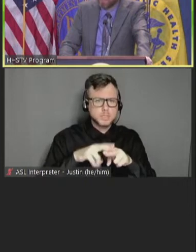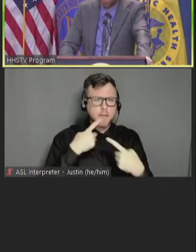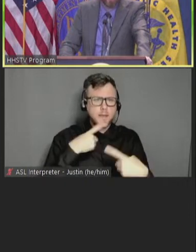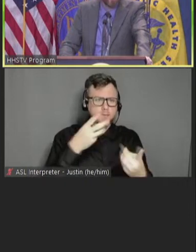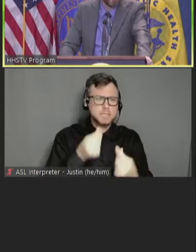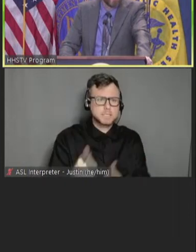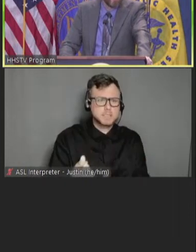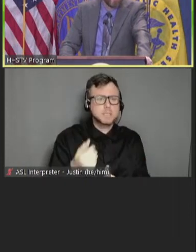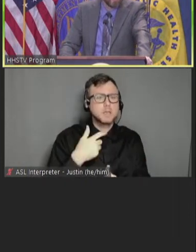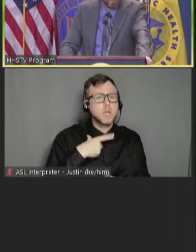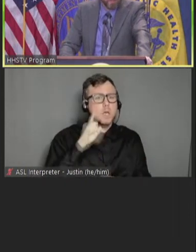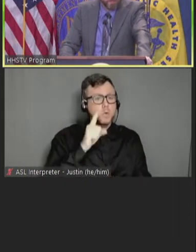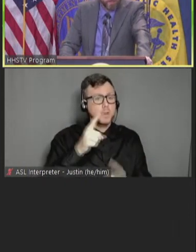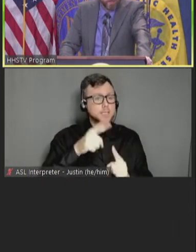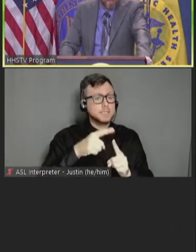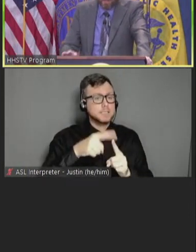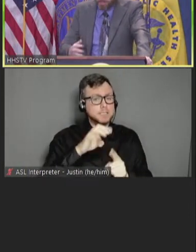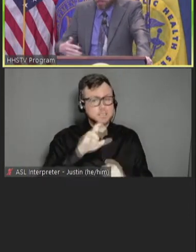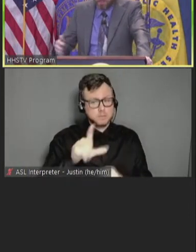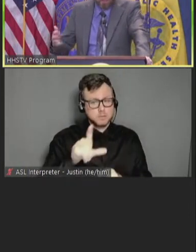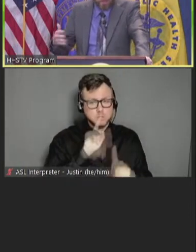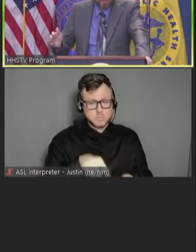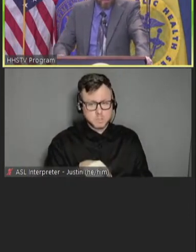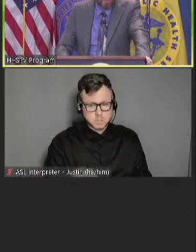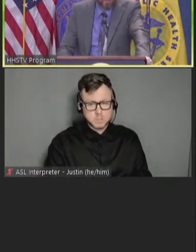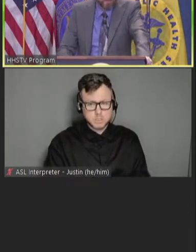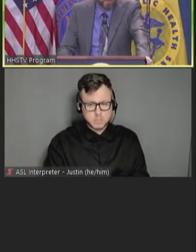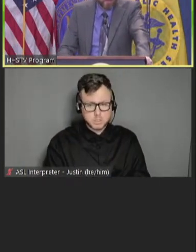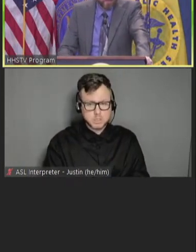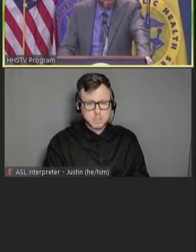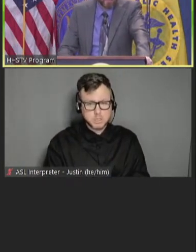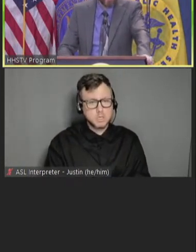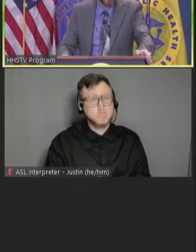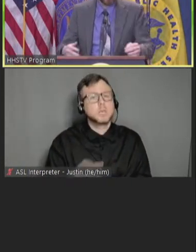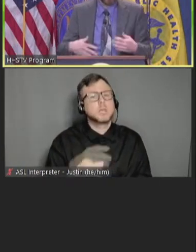particularly for the T-cell response. And a lot of people have waved that off. He said, "Well, if you